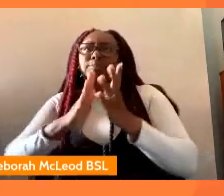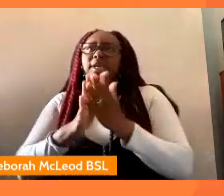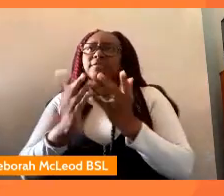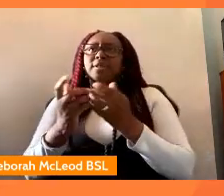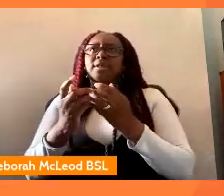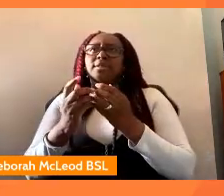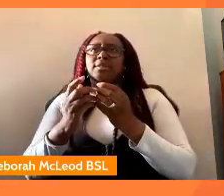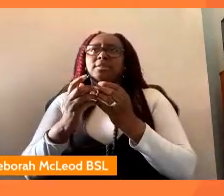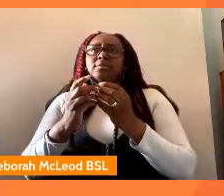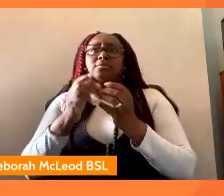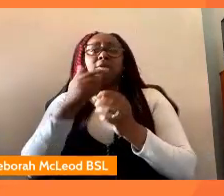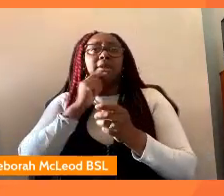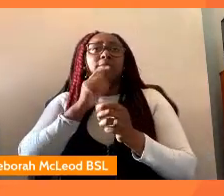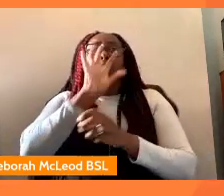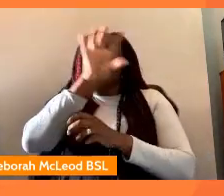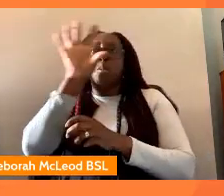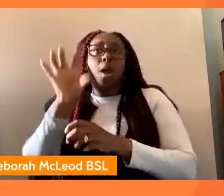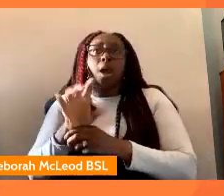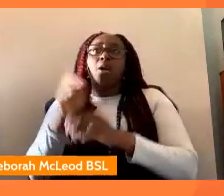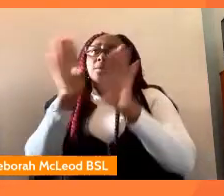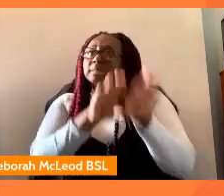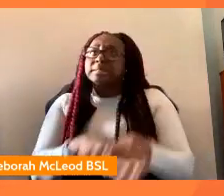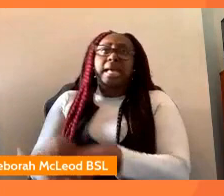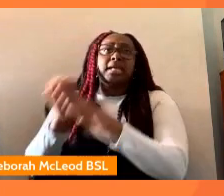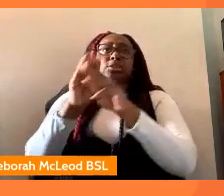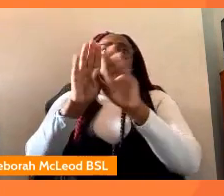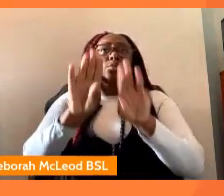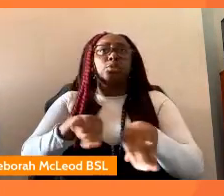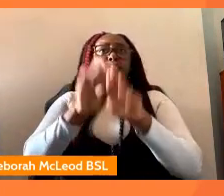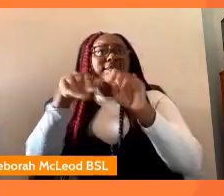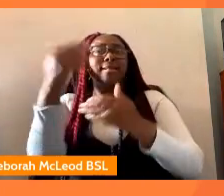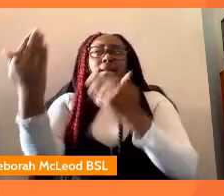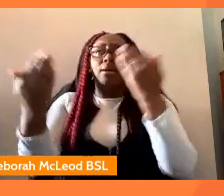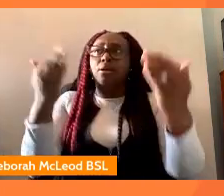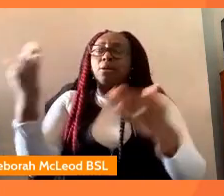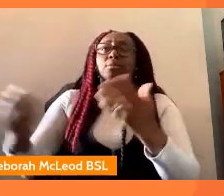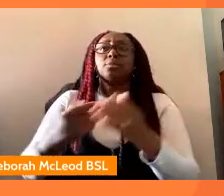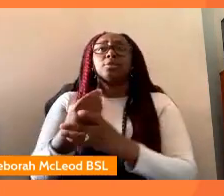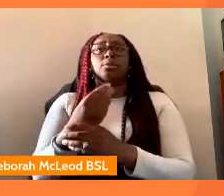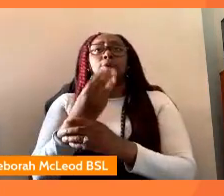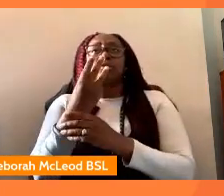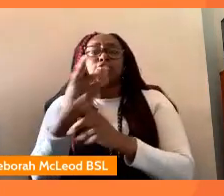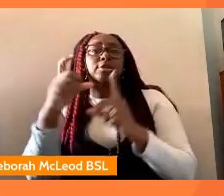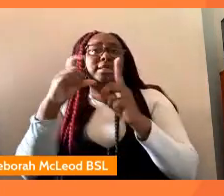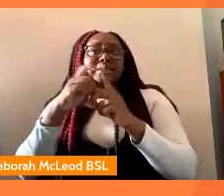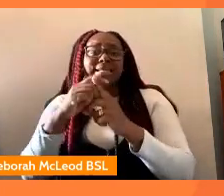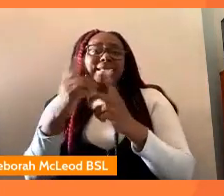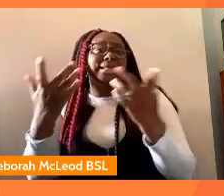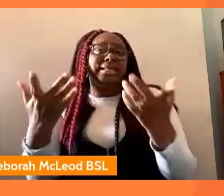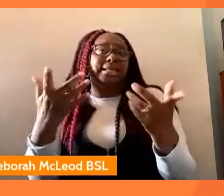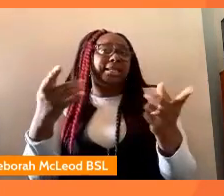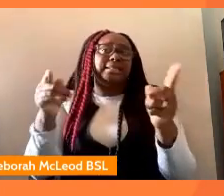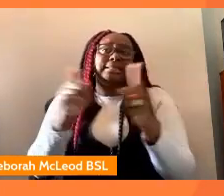It might be a national network of museums with standards in 3D scanned collections that can be viewed, contextualised or remixed.